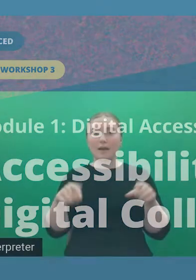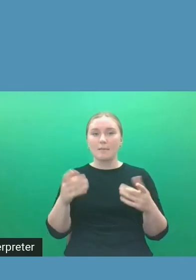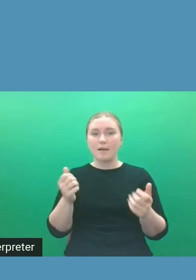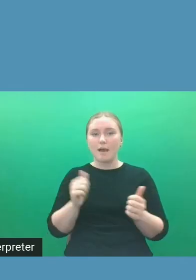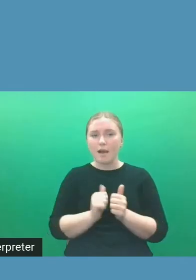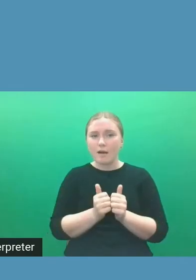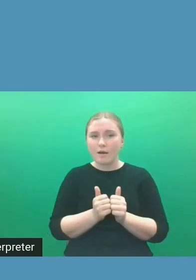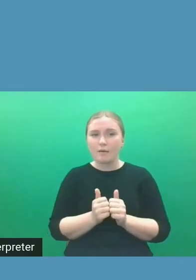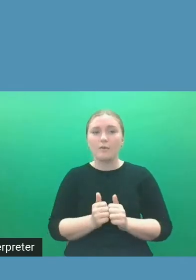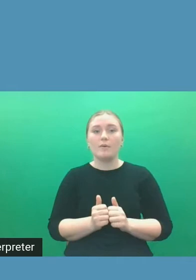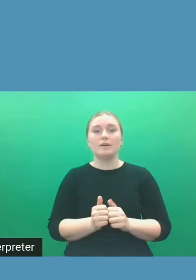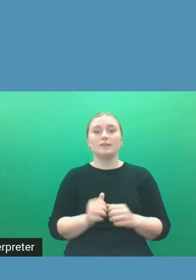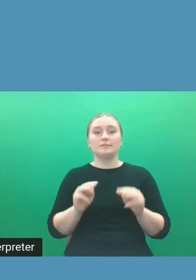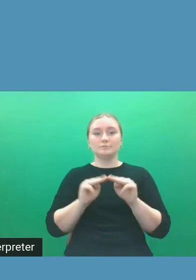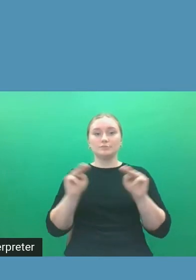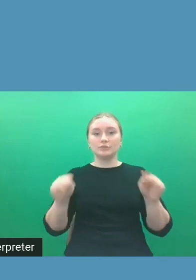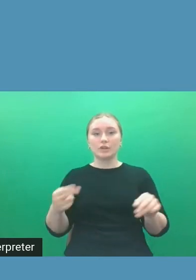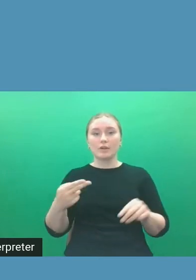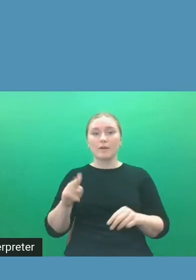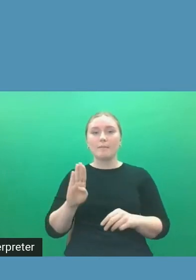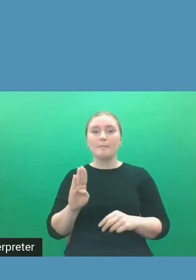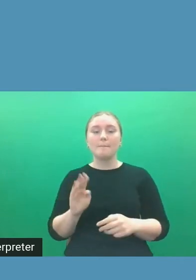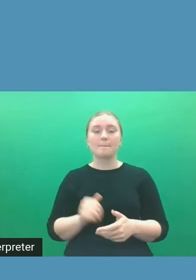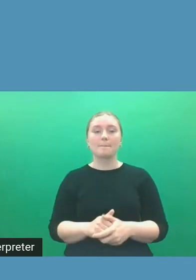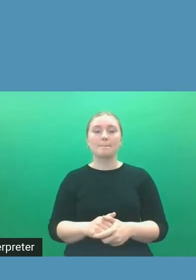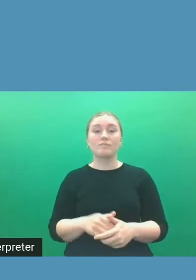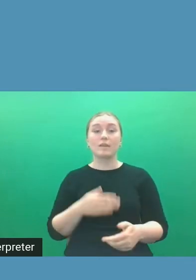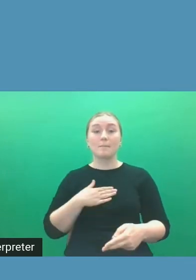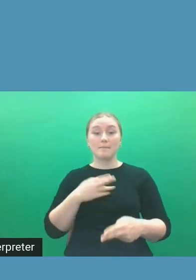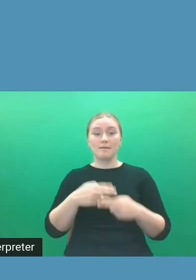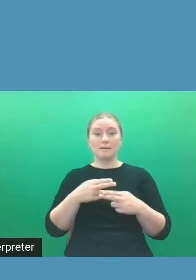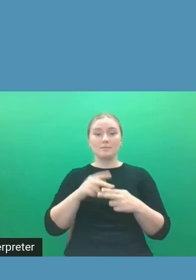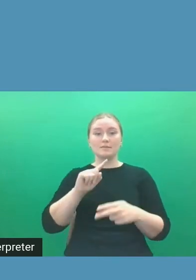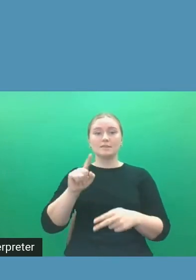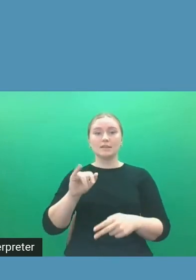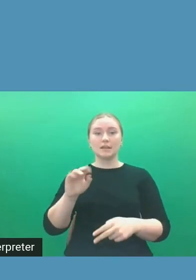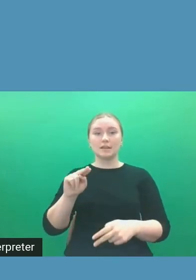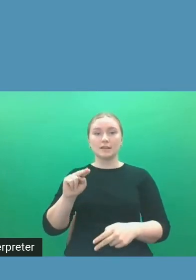My name is Zinnia Willits, and I am the executive director of the Southeastern Museums Conference.